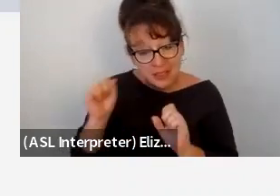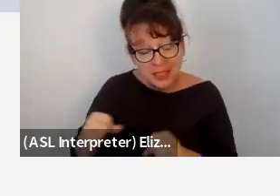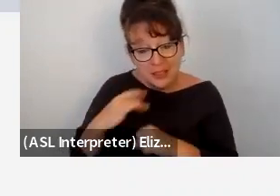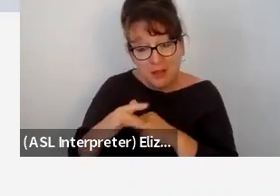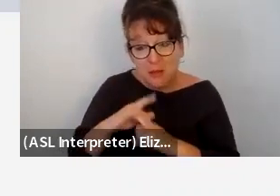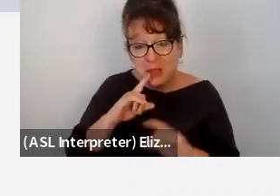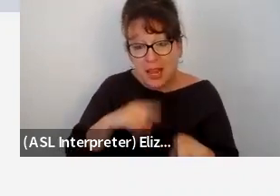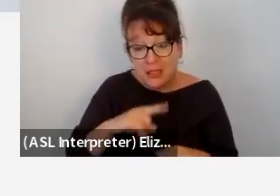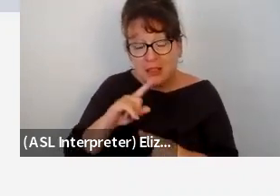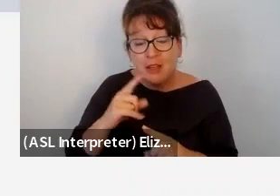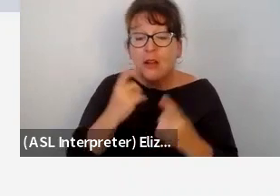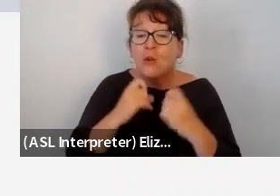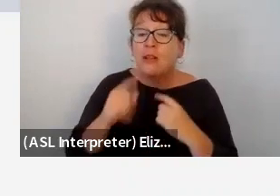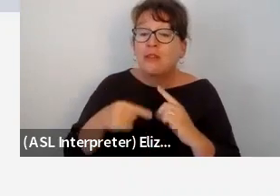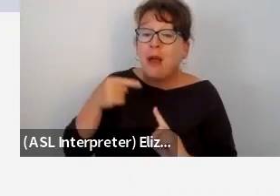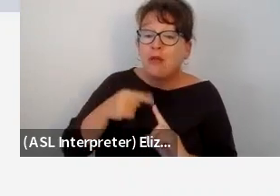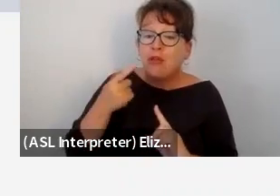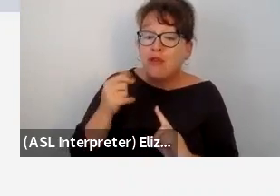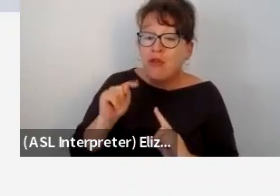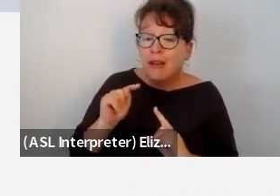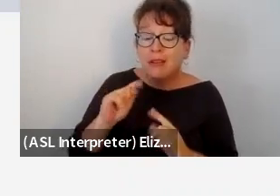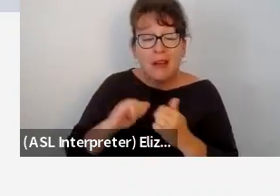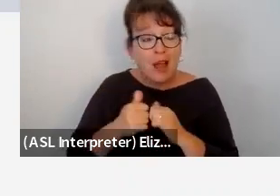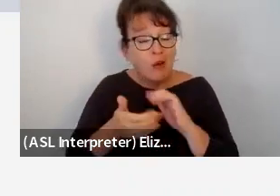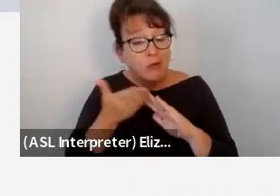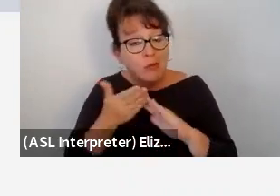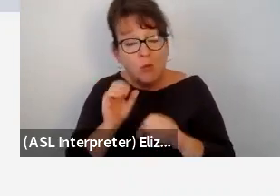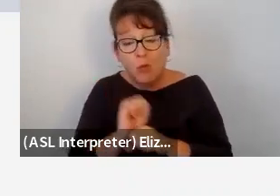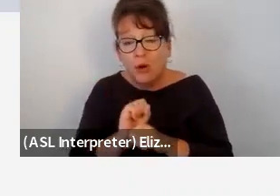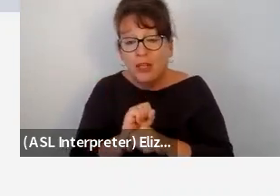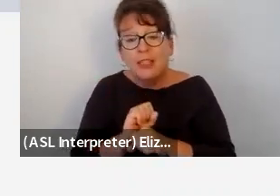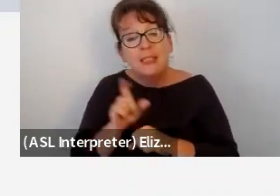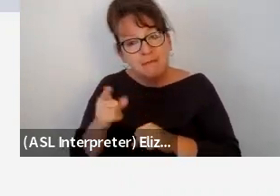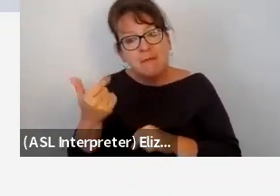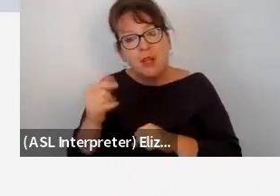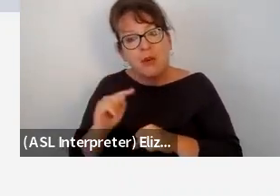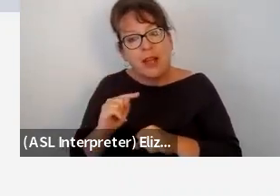anticipating that definition will be quite similar to what our DERA applicants have seen. It's where